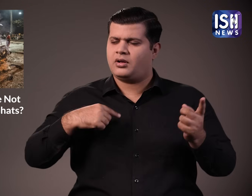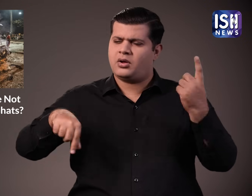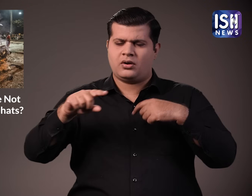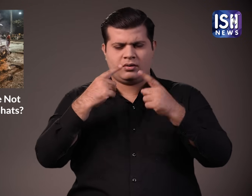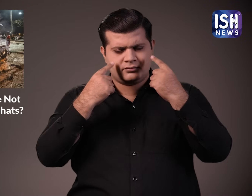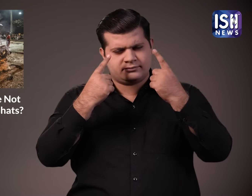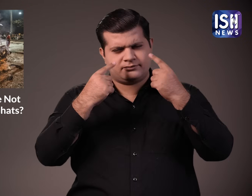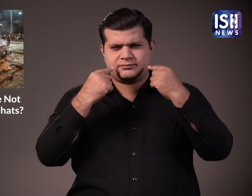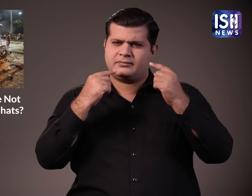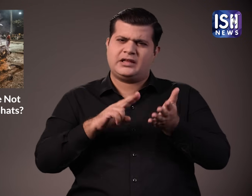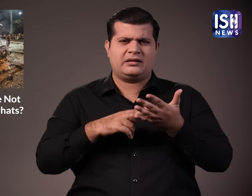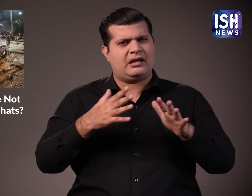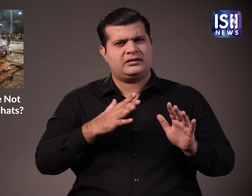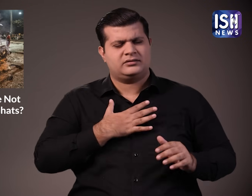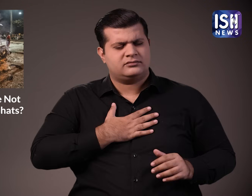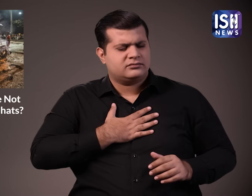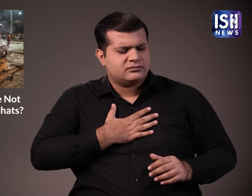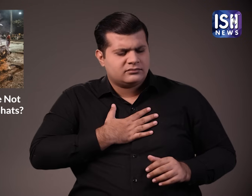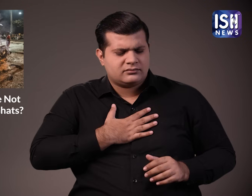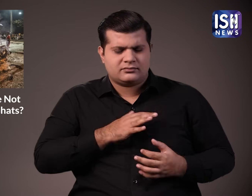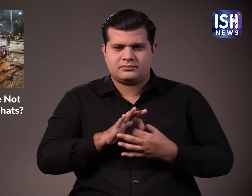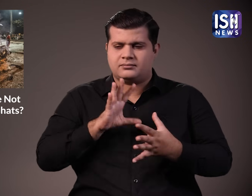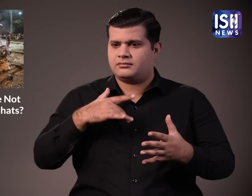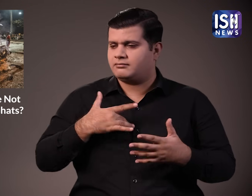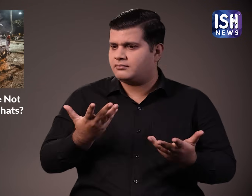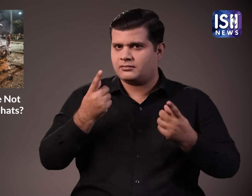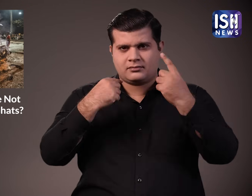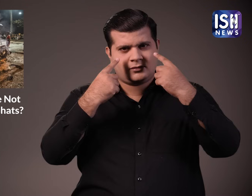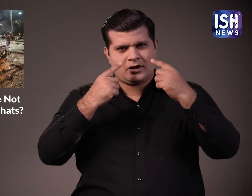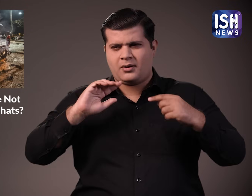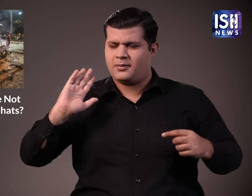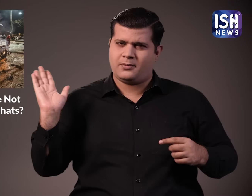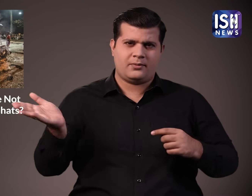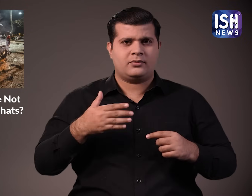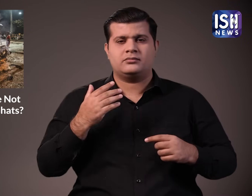it is natural for us to cry. We feel heavy-hearted for losing the relative.